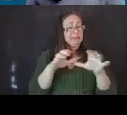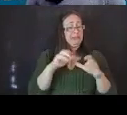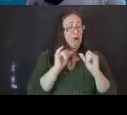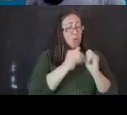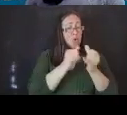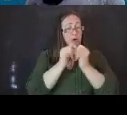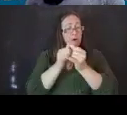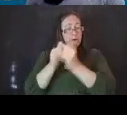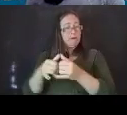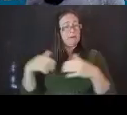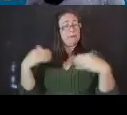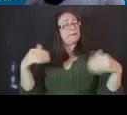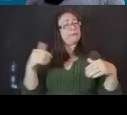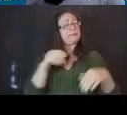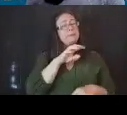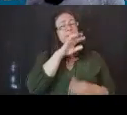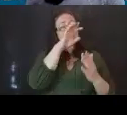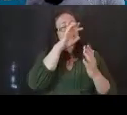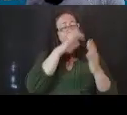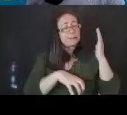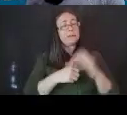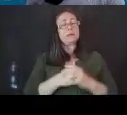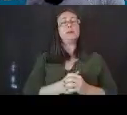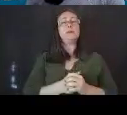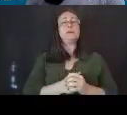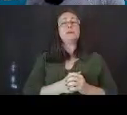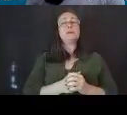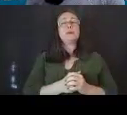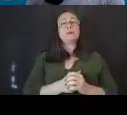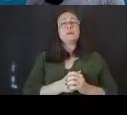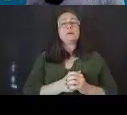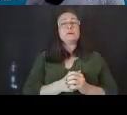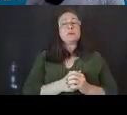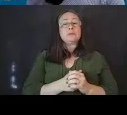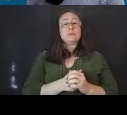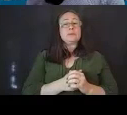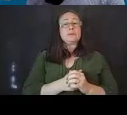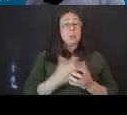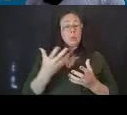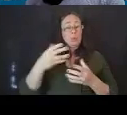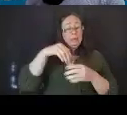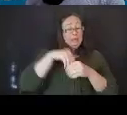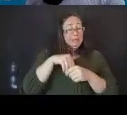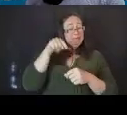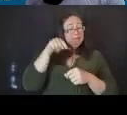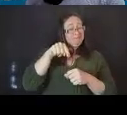grants.nih.gov, has a Find Funding link,